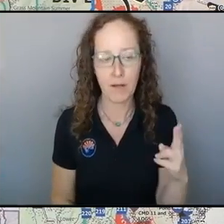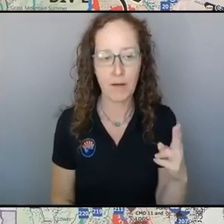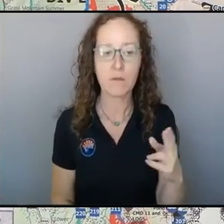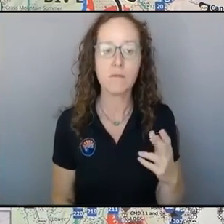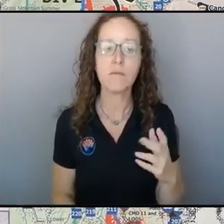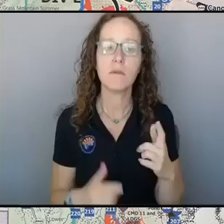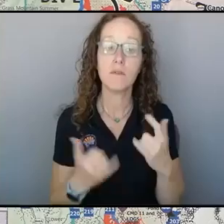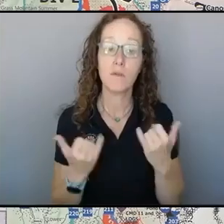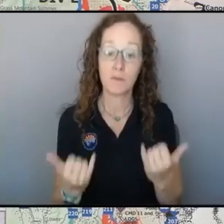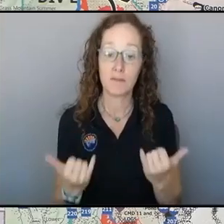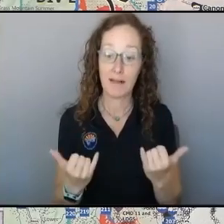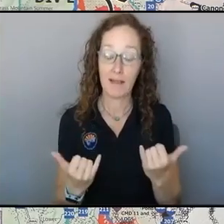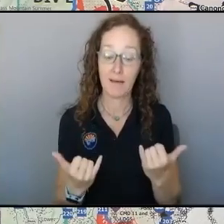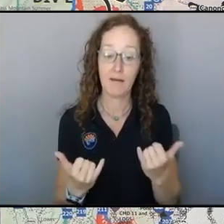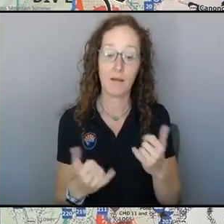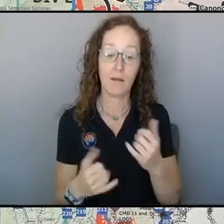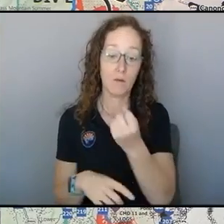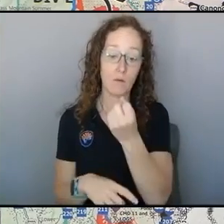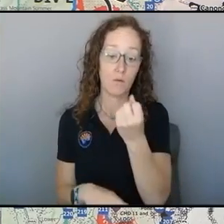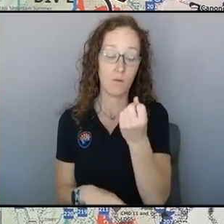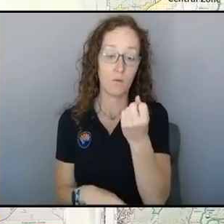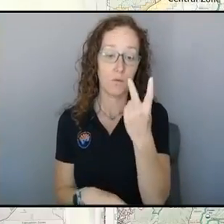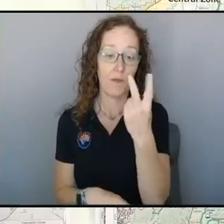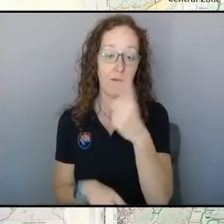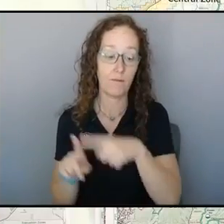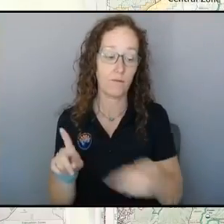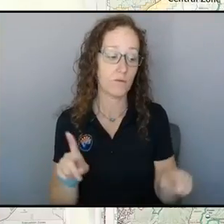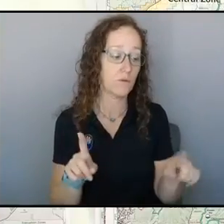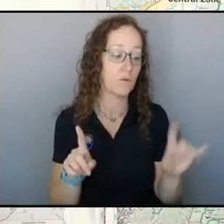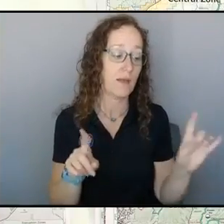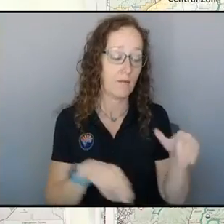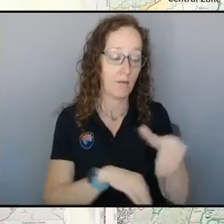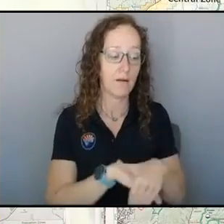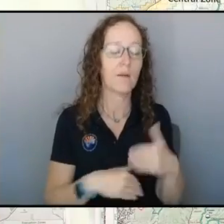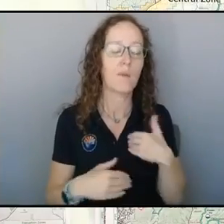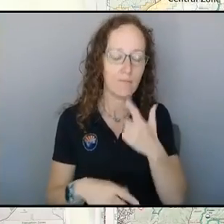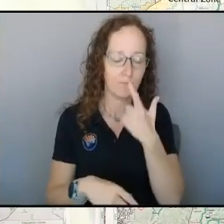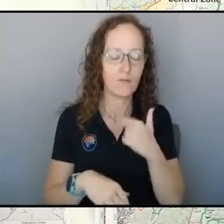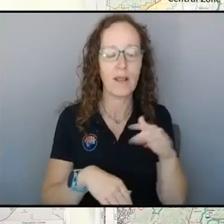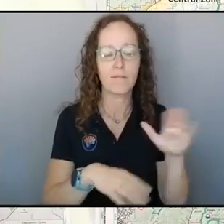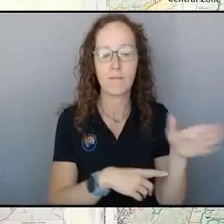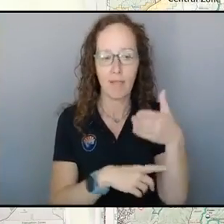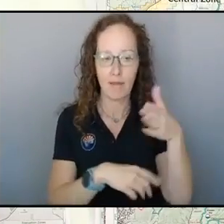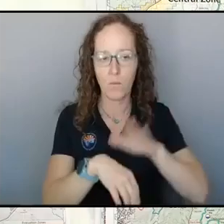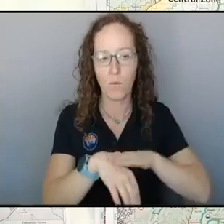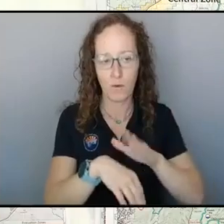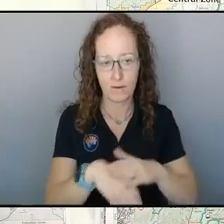20:00. 12:00PM to 8:00PM tonight but it's not really for a lot of that